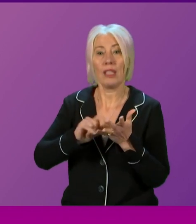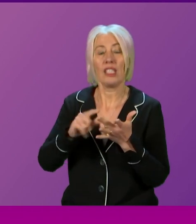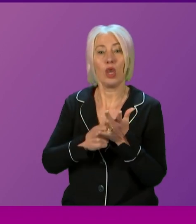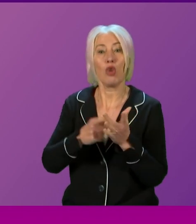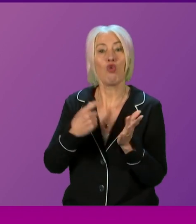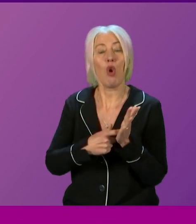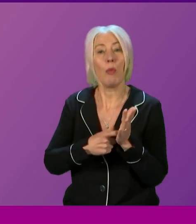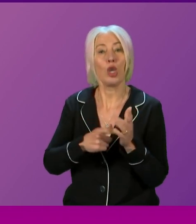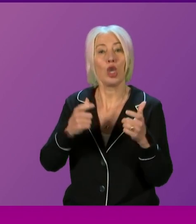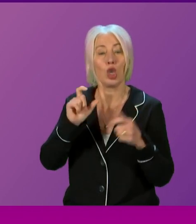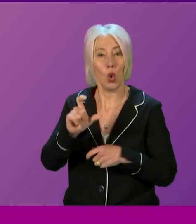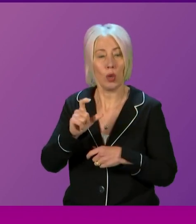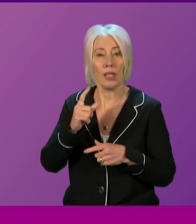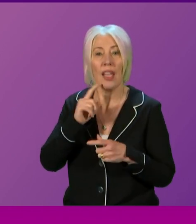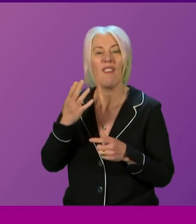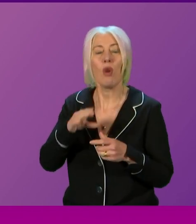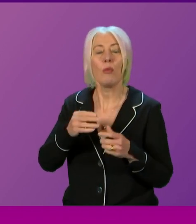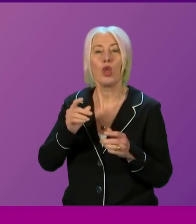of the UK Statistics Authority.